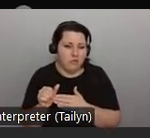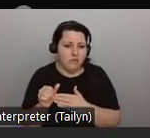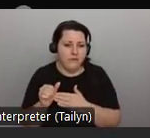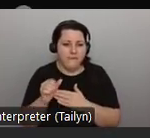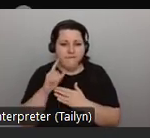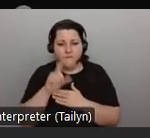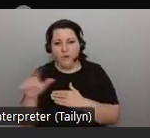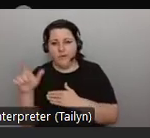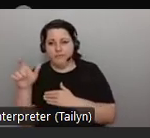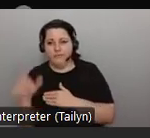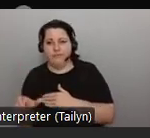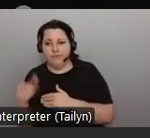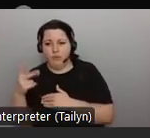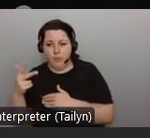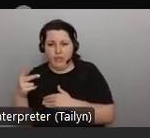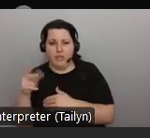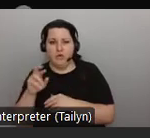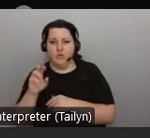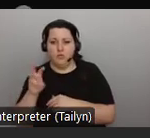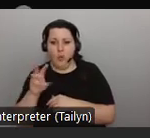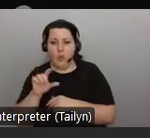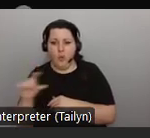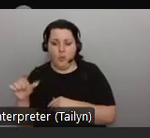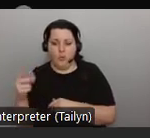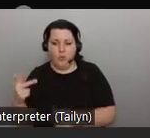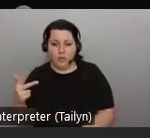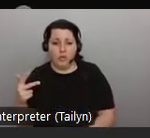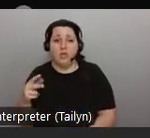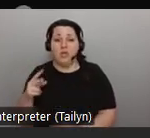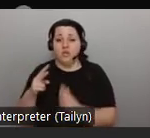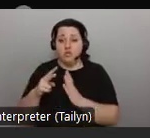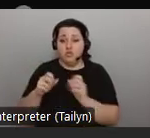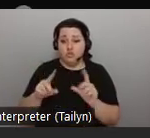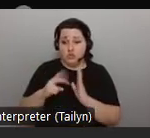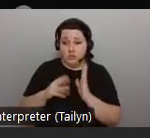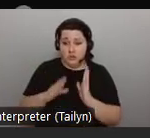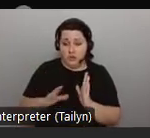and a first column, if we move down to this first hundred dollars here in column three row three screen reader